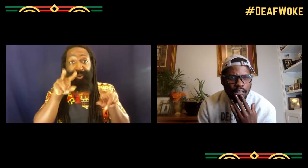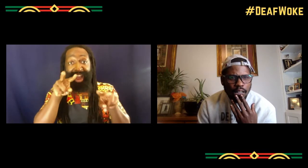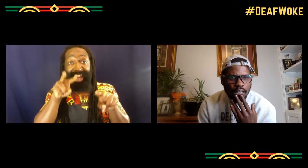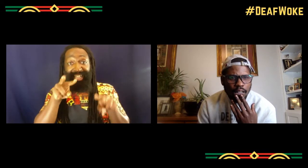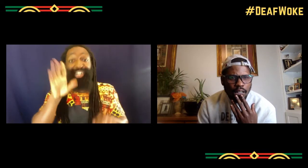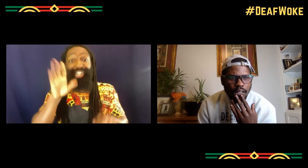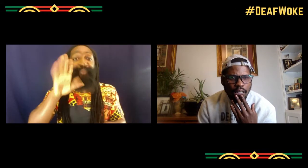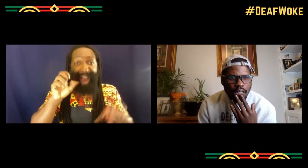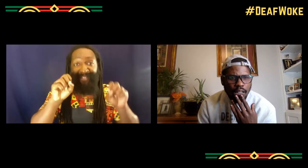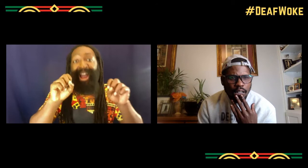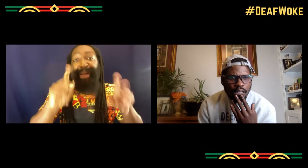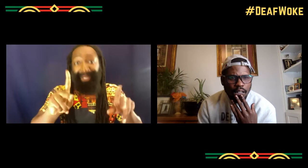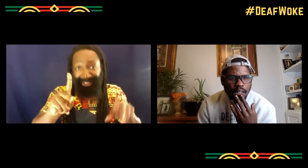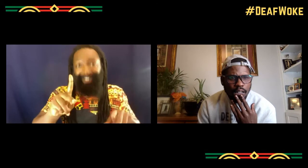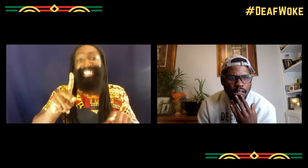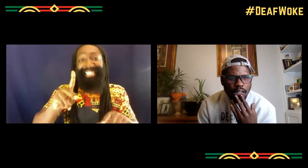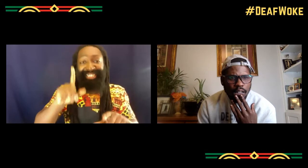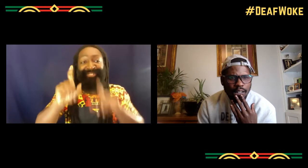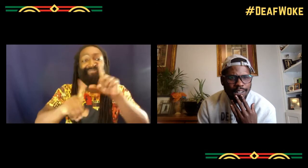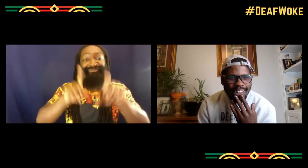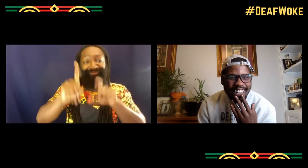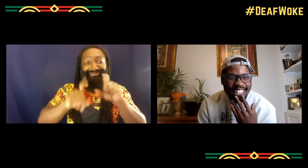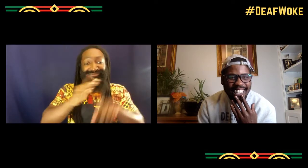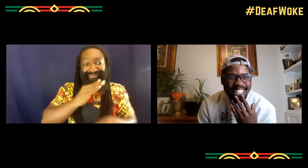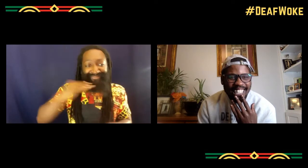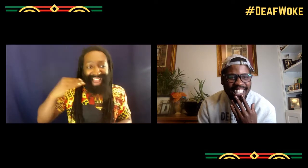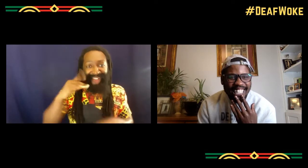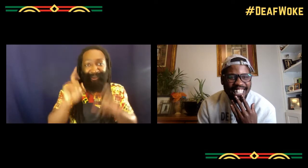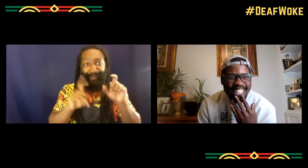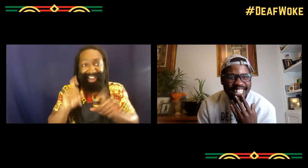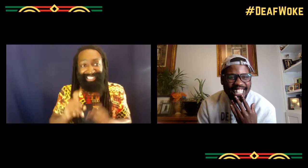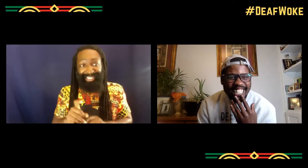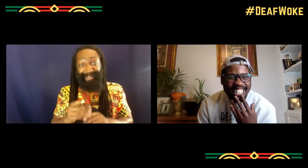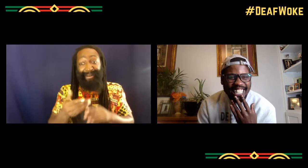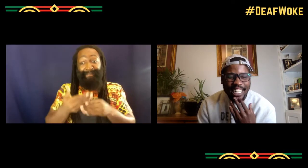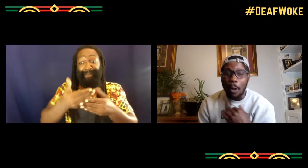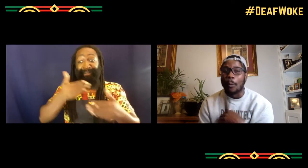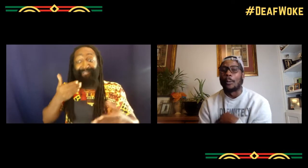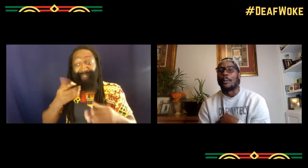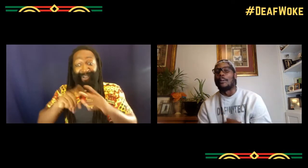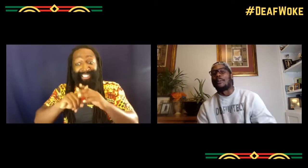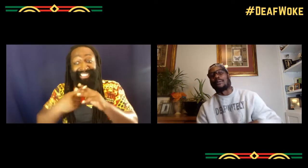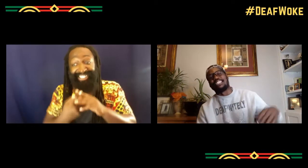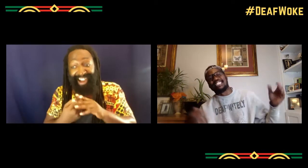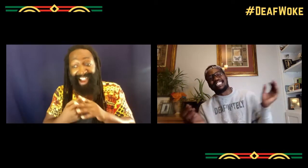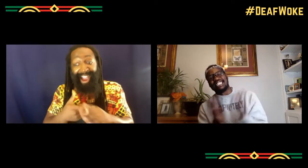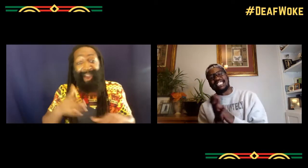so all you people out there who are watching, this is your opportunity to ask questions